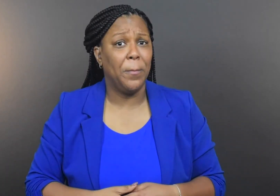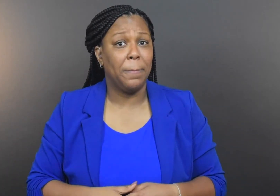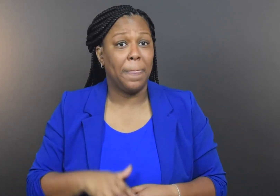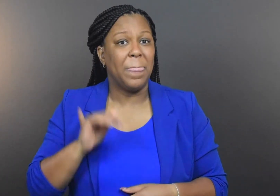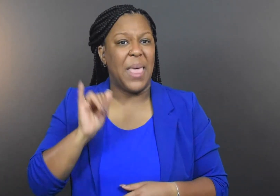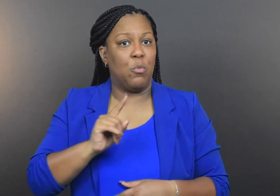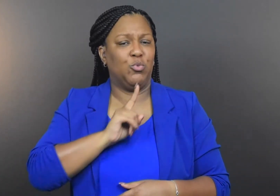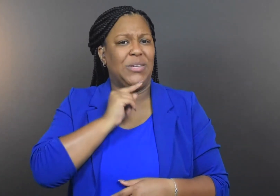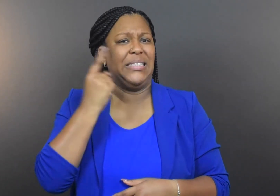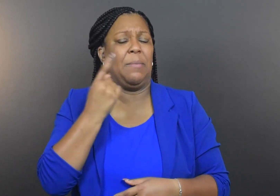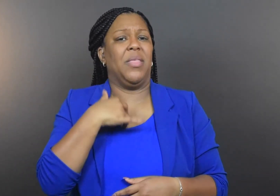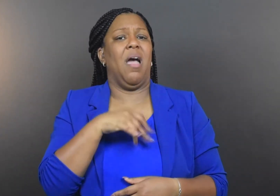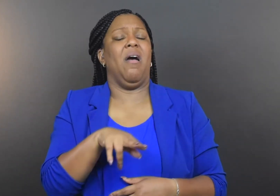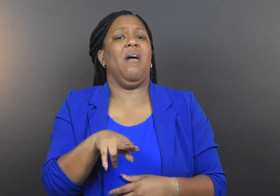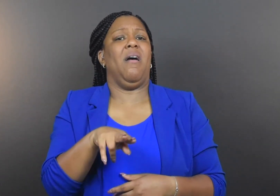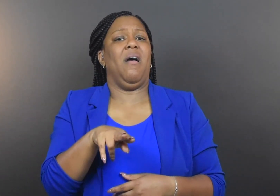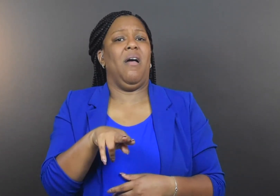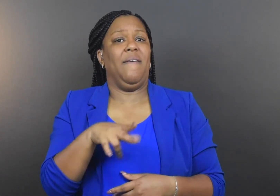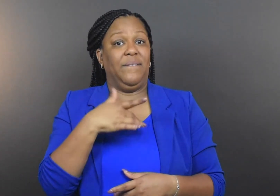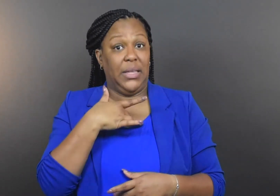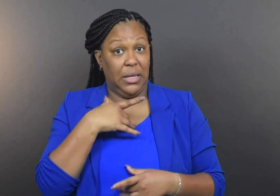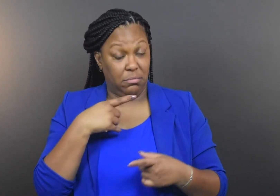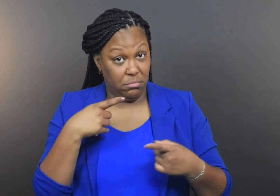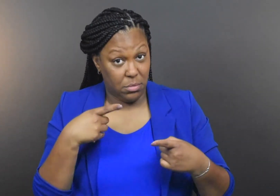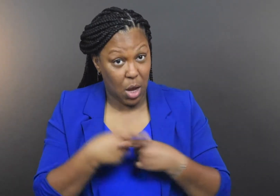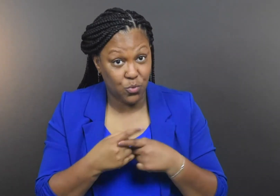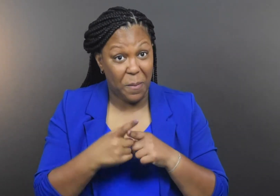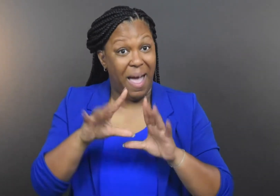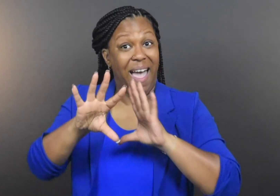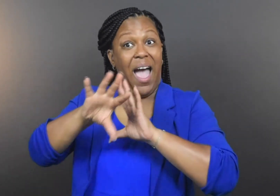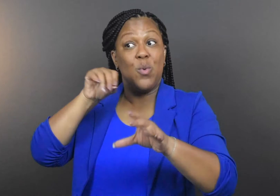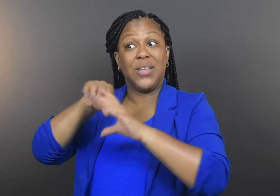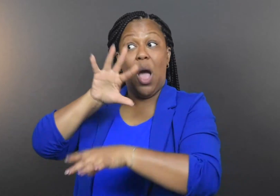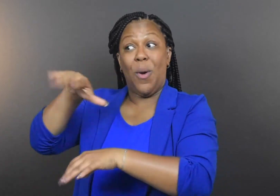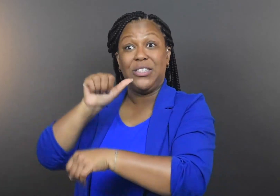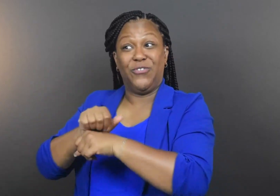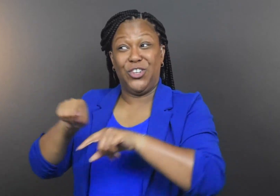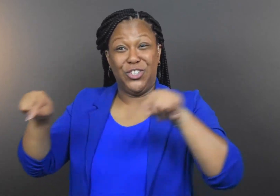“It was really something to see the contrast to outside the reservation.”